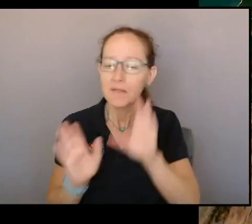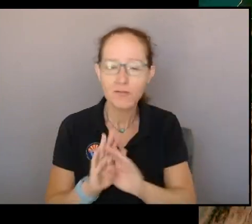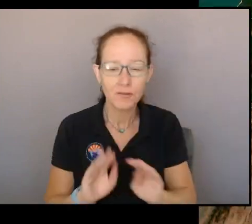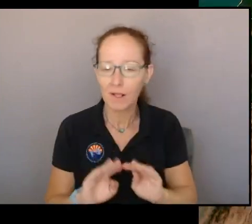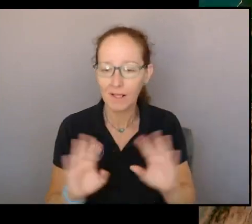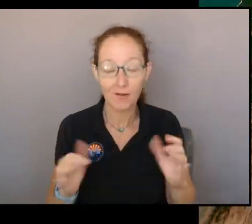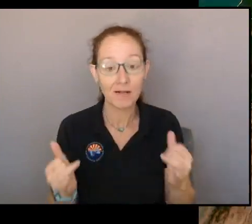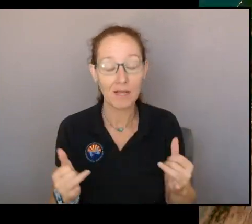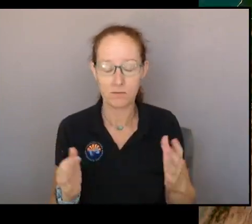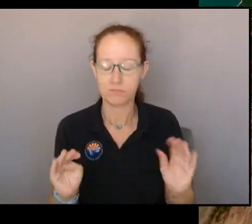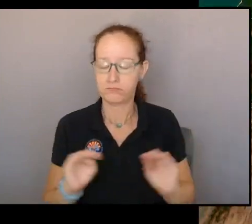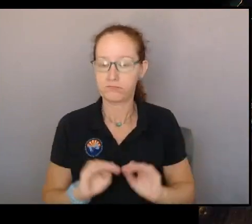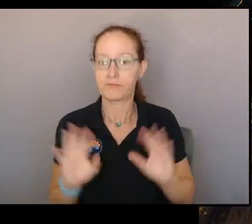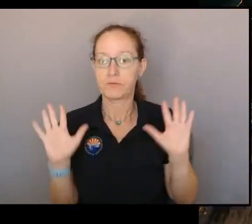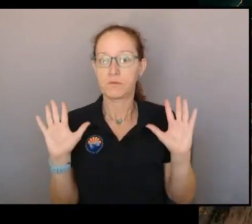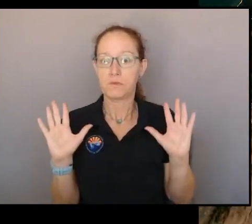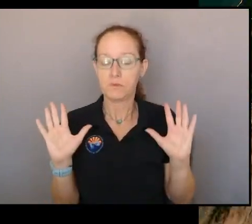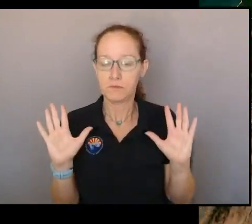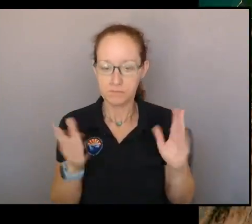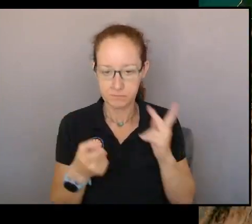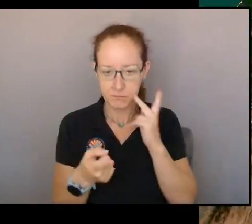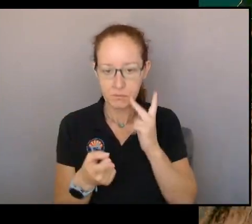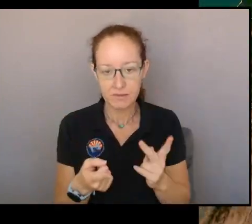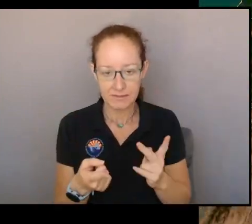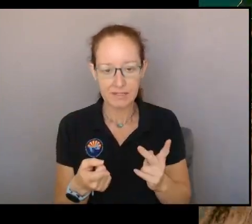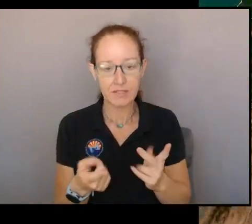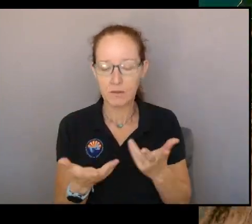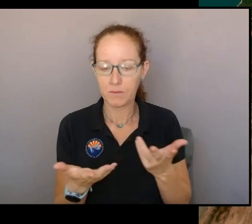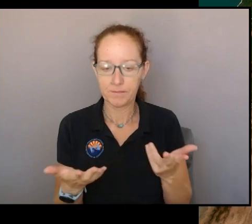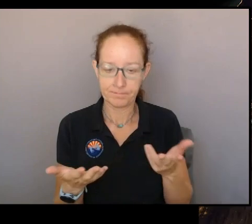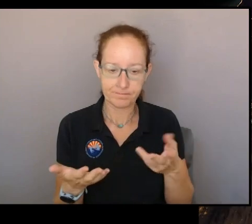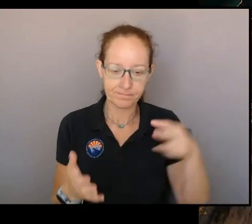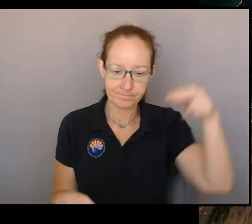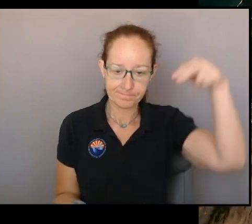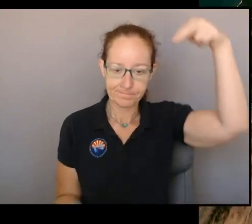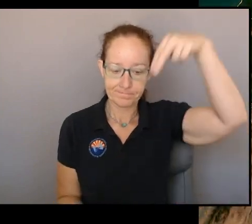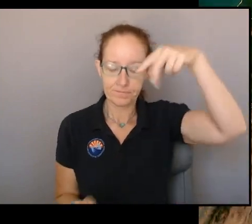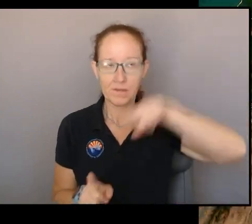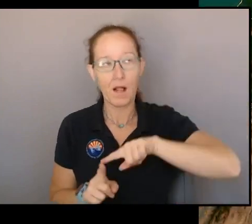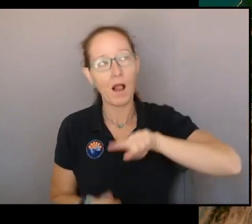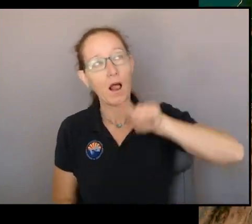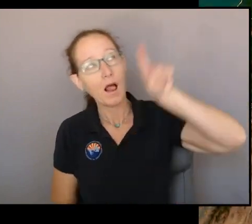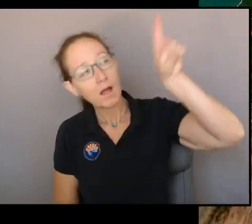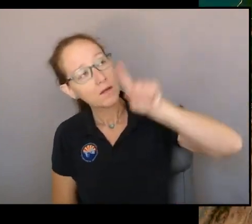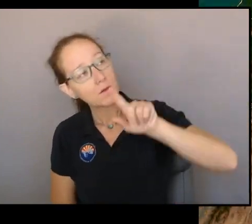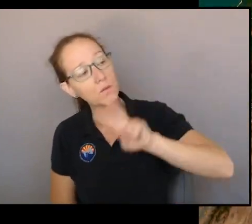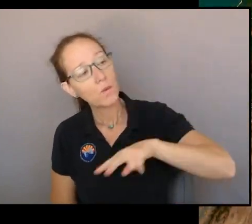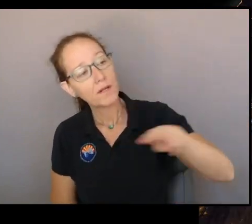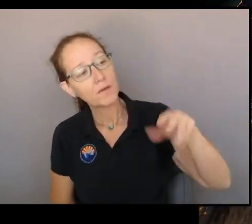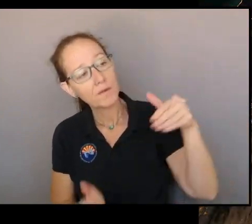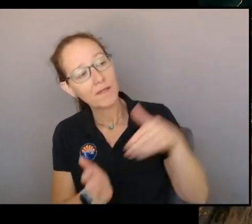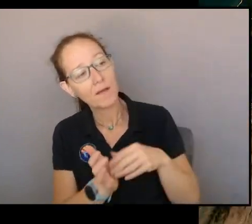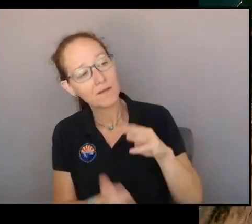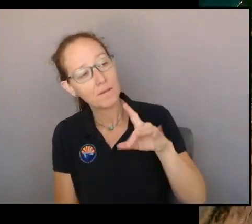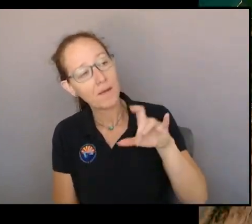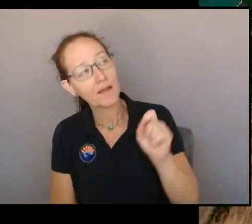just showing you the visible. This is basically if you were up 22,000 miles in space looking down this is what you would see.